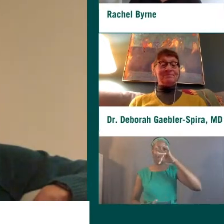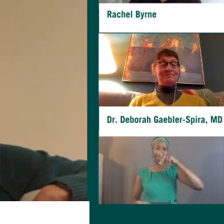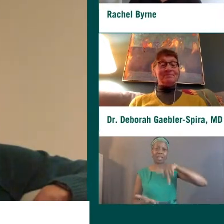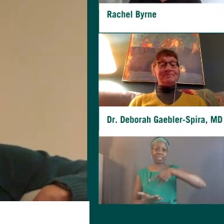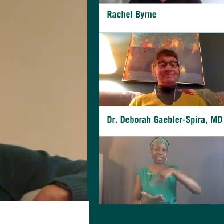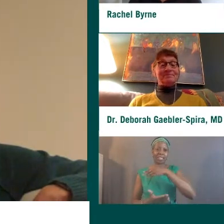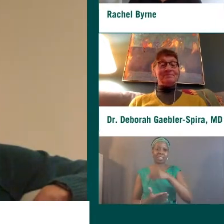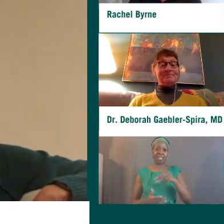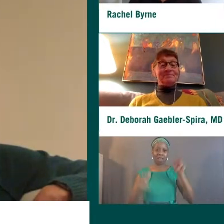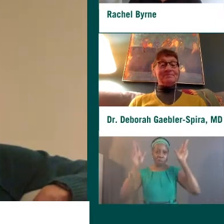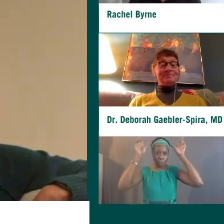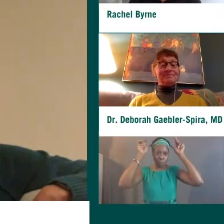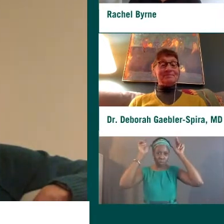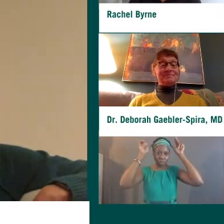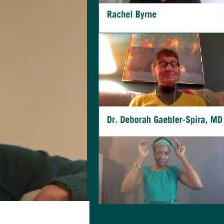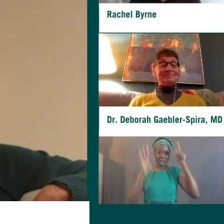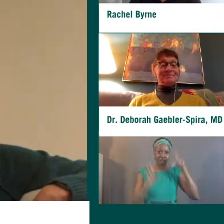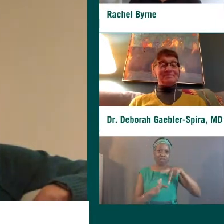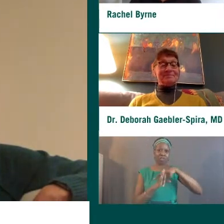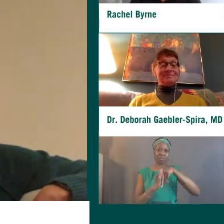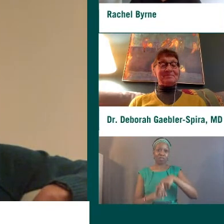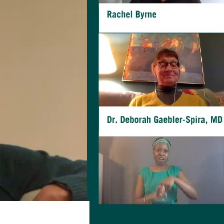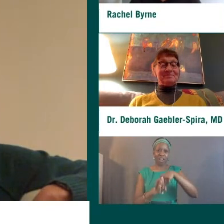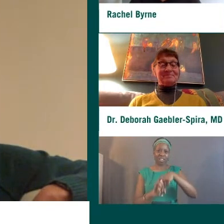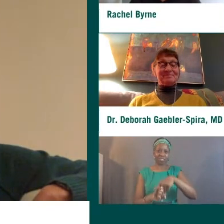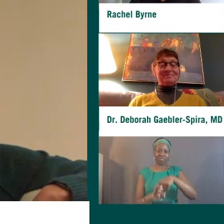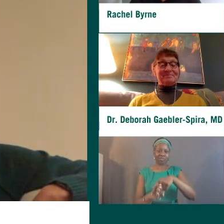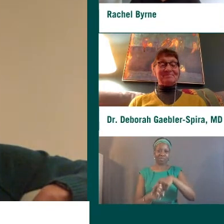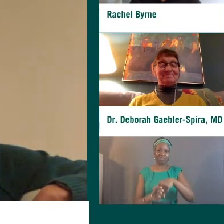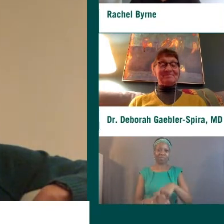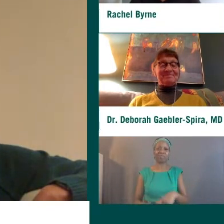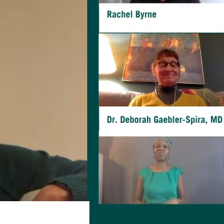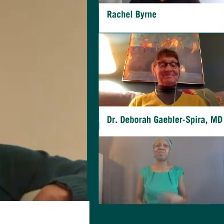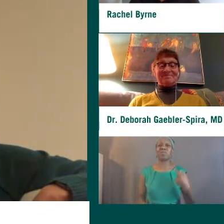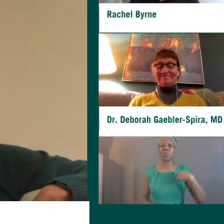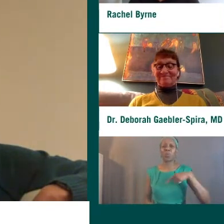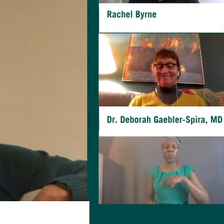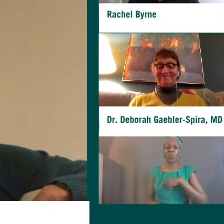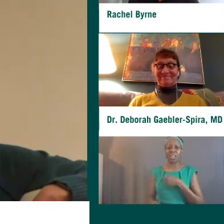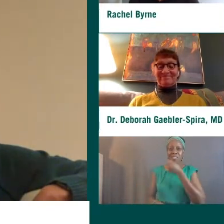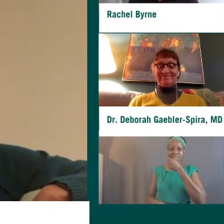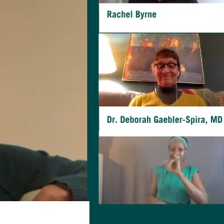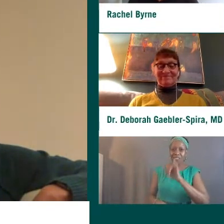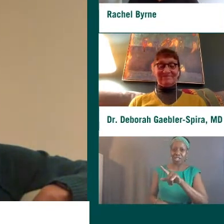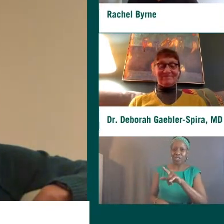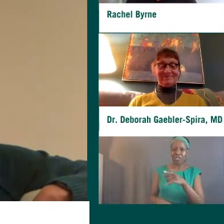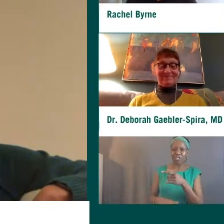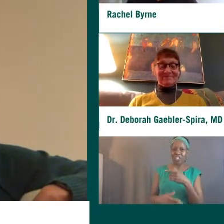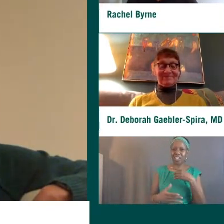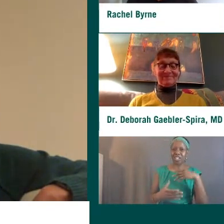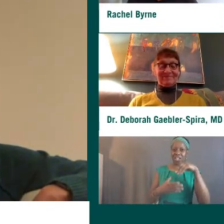And I really love that you're involved in ballet and horseback riding, Cause we've heard obviously from everyone on our panel